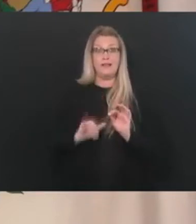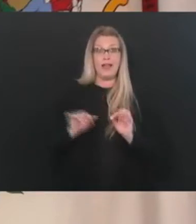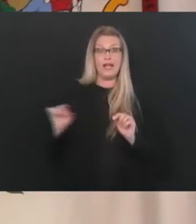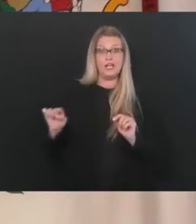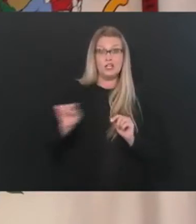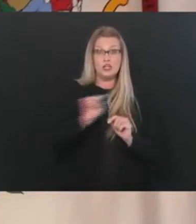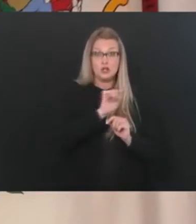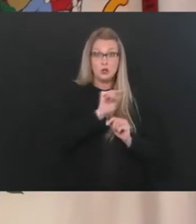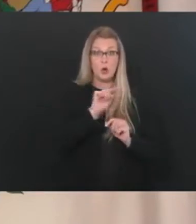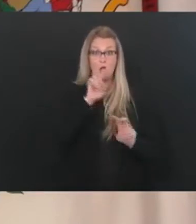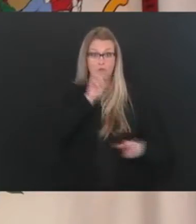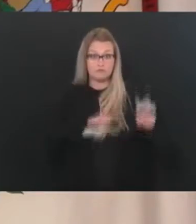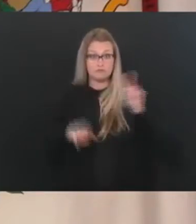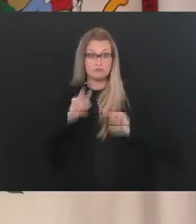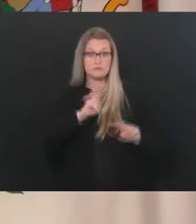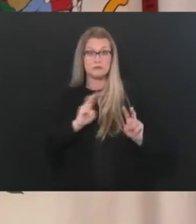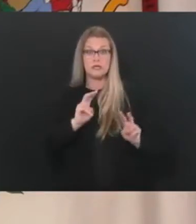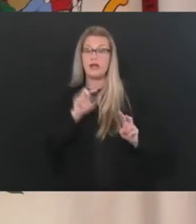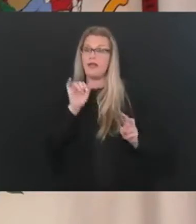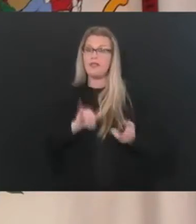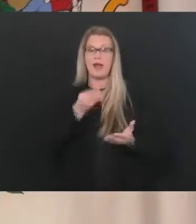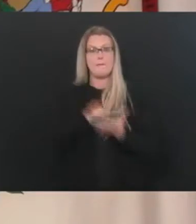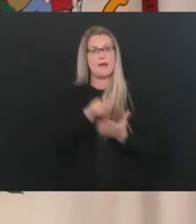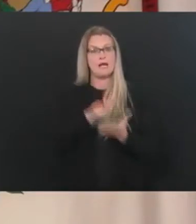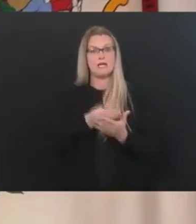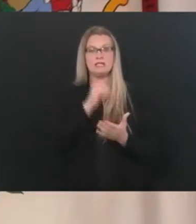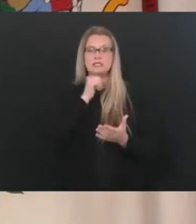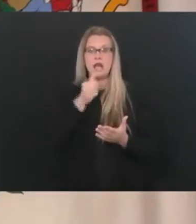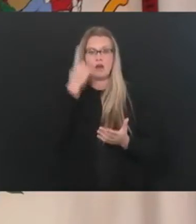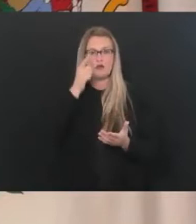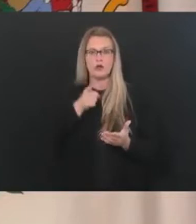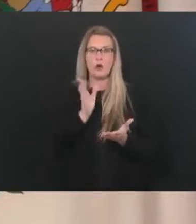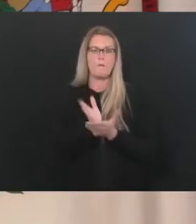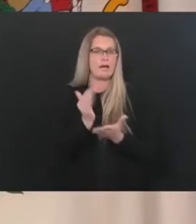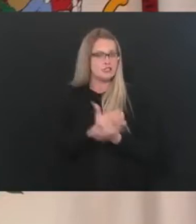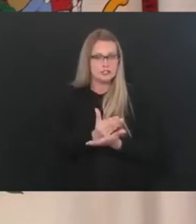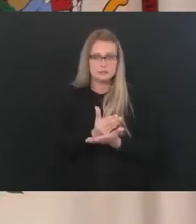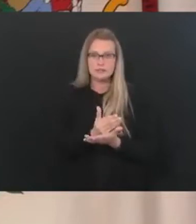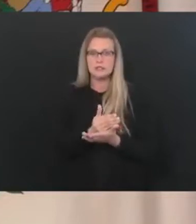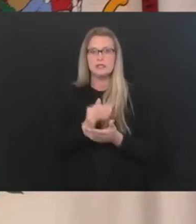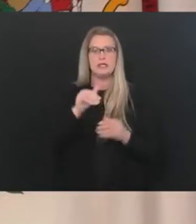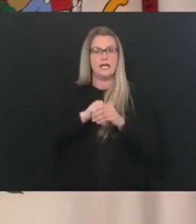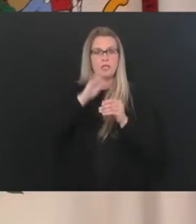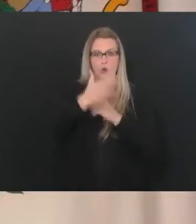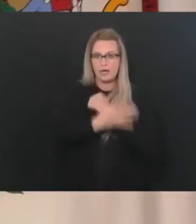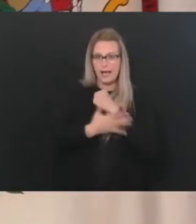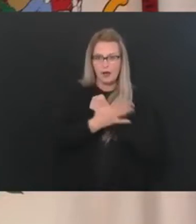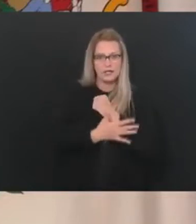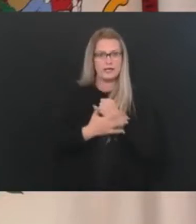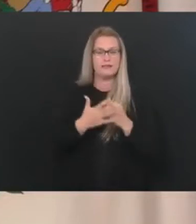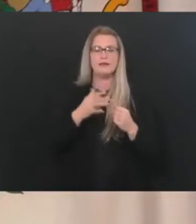ALL THAT MATTERS TO ME IS THIS: THAT YOU MAKE REAL JUDGMENTS. THESE DOLLARS ARE NOT FOR YOU TO